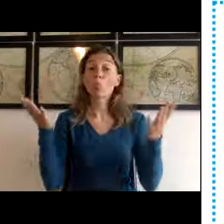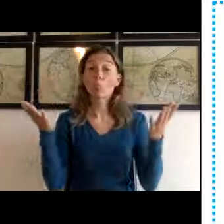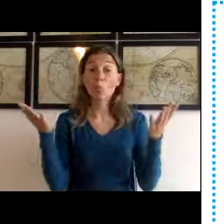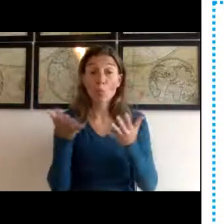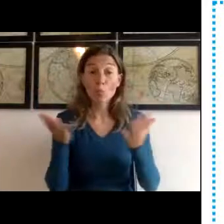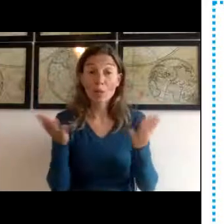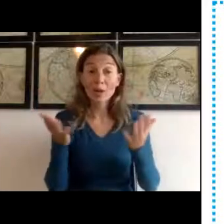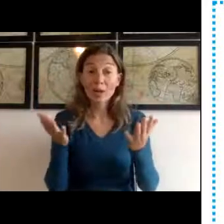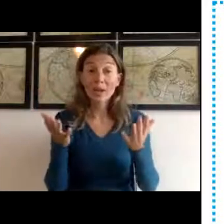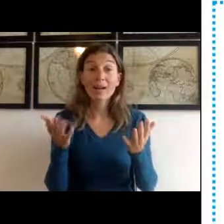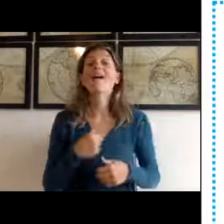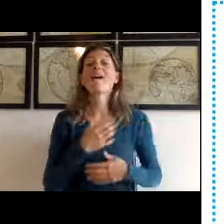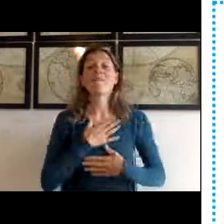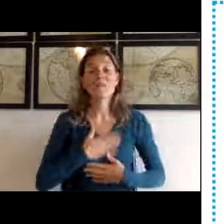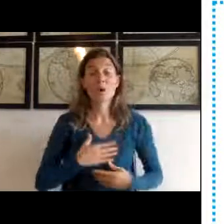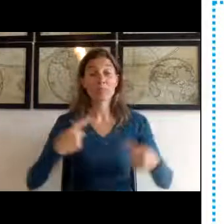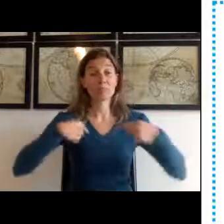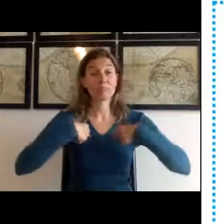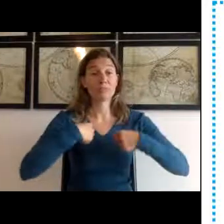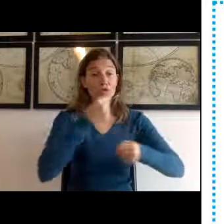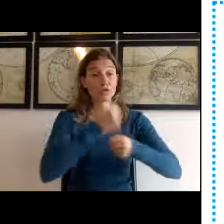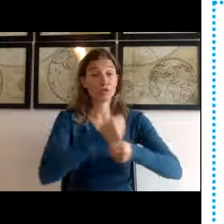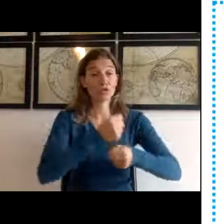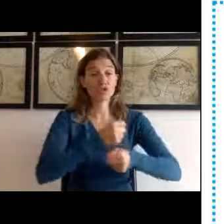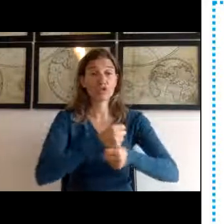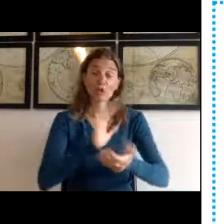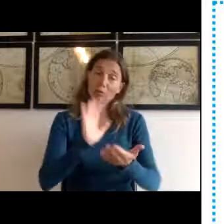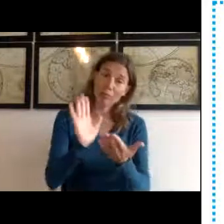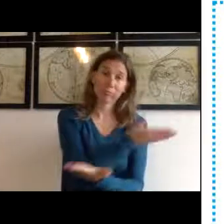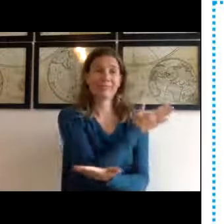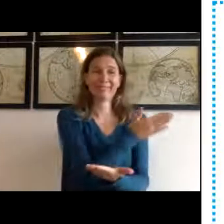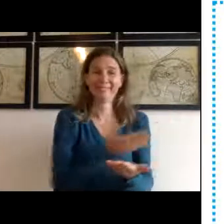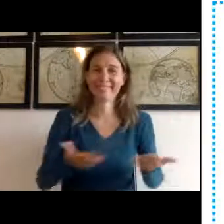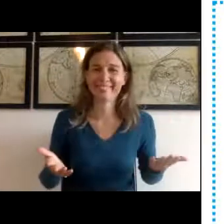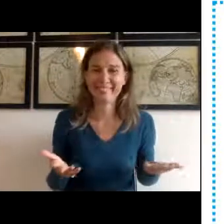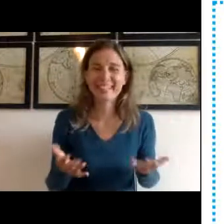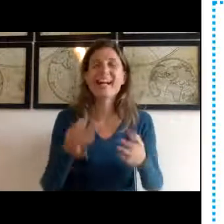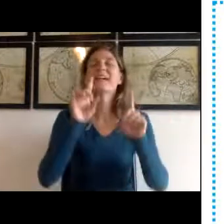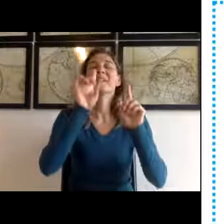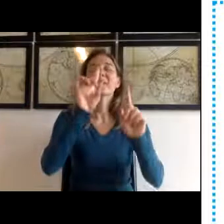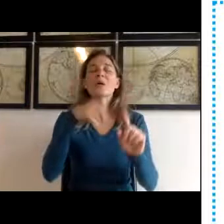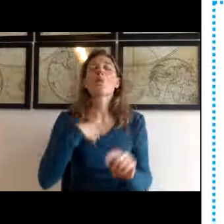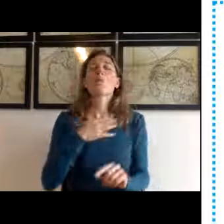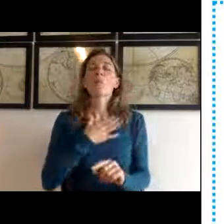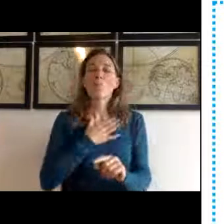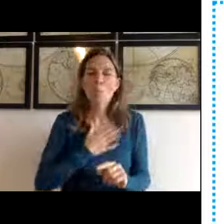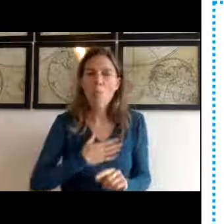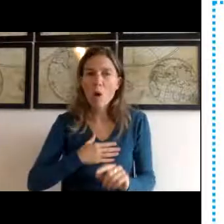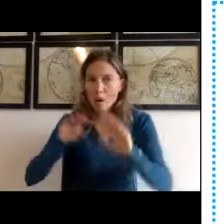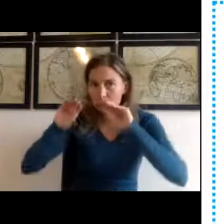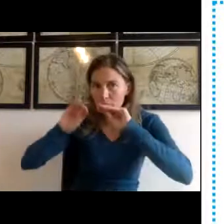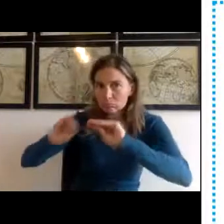We do that using local counterpart training. We aim to move towards mentoring and engagement of local staff